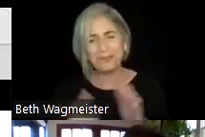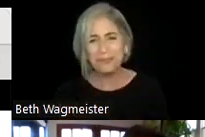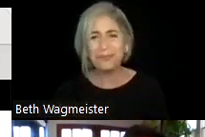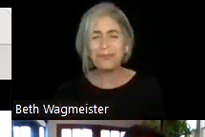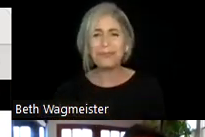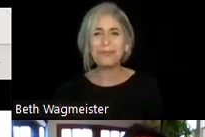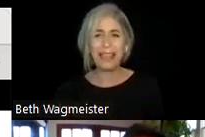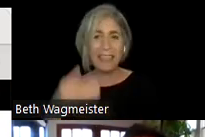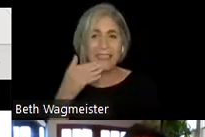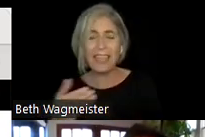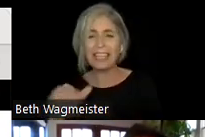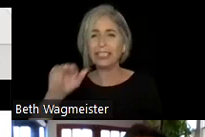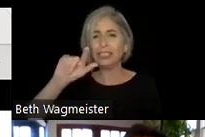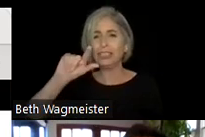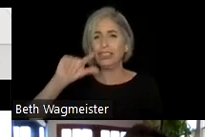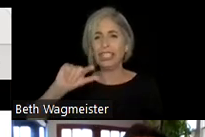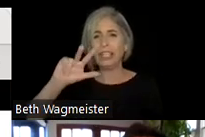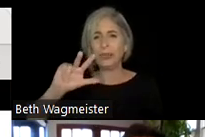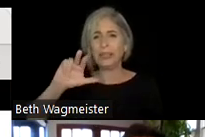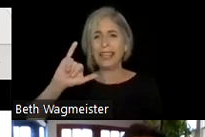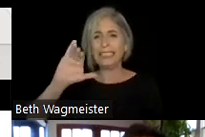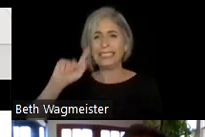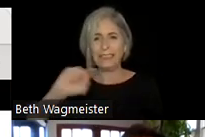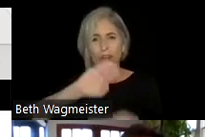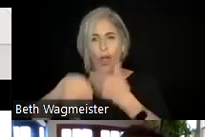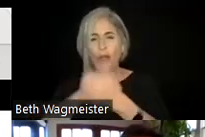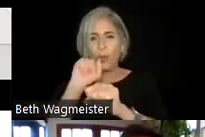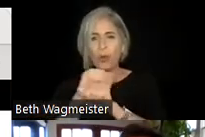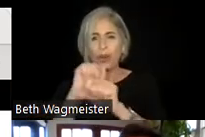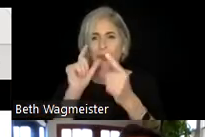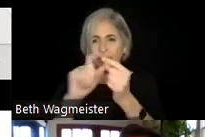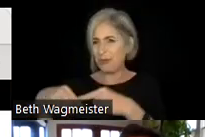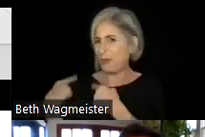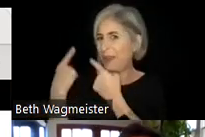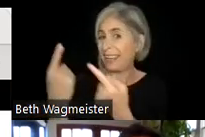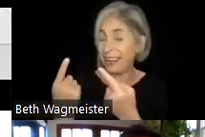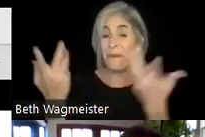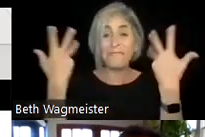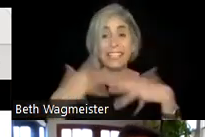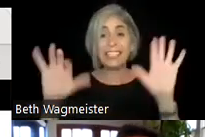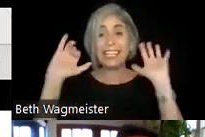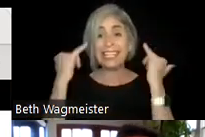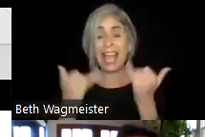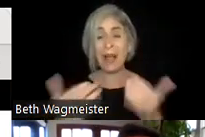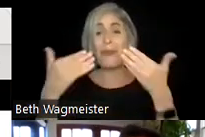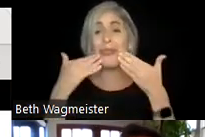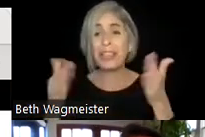, so much, Kelly, you have been amaze, kept us together, it was really awesome. I want it thank the team